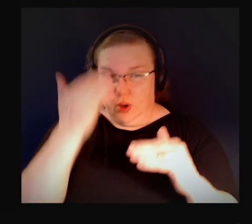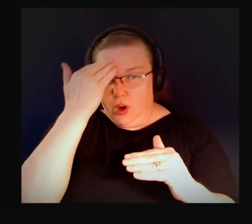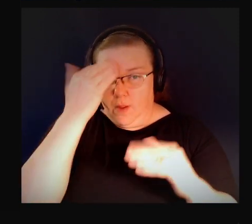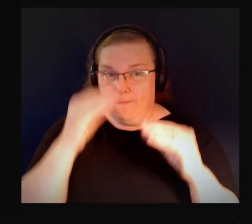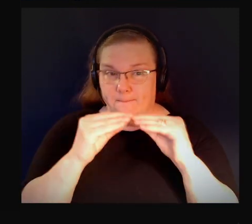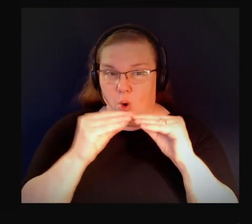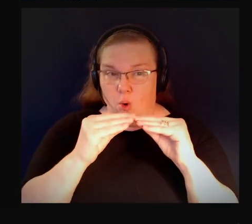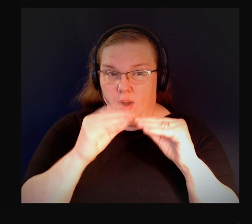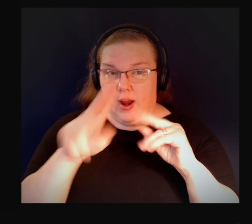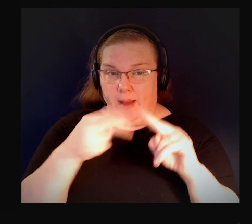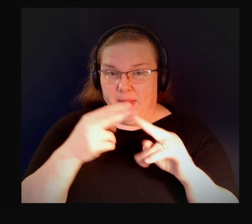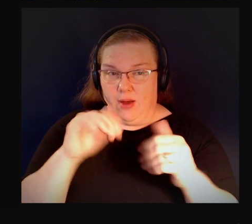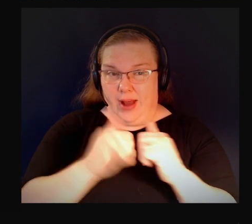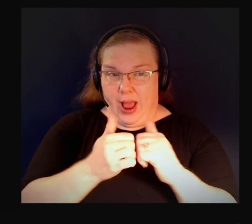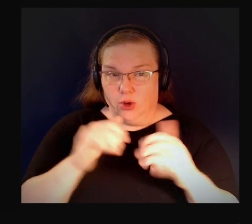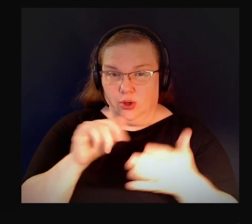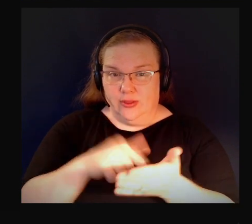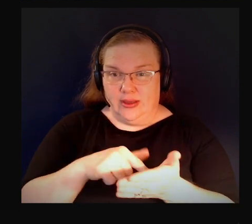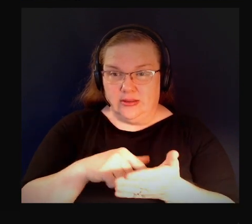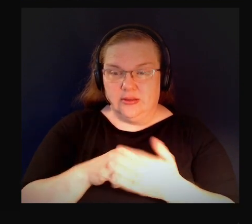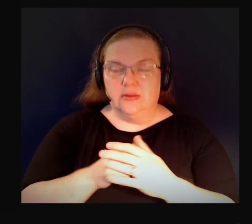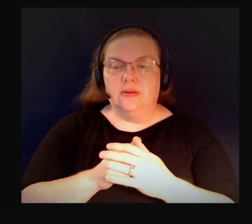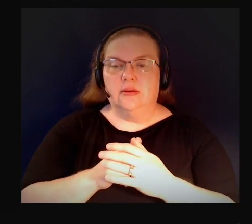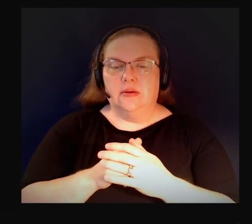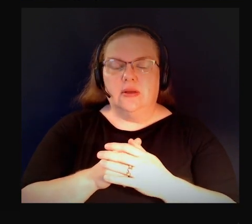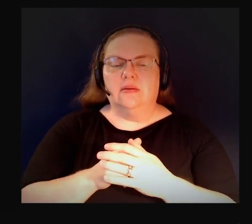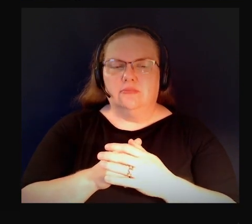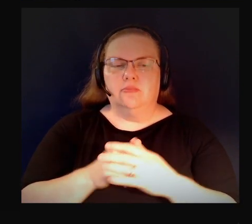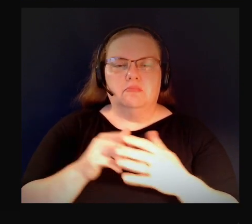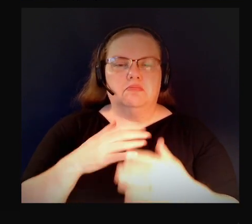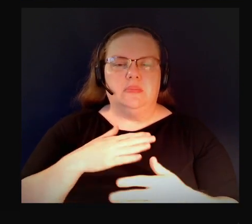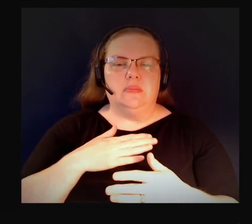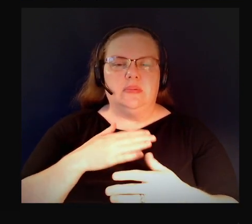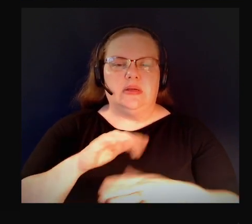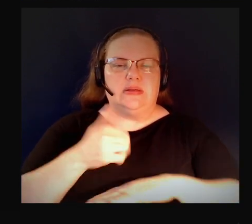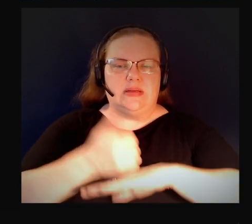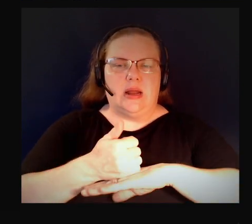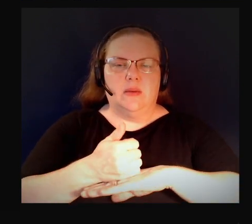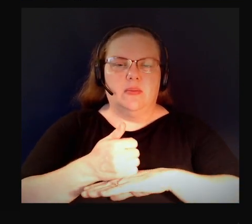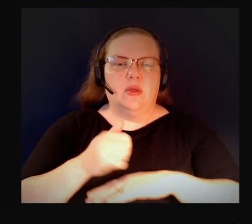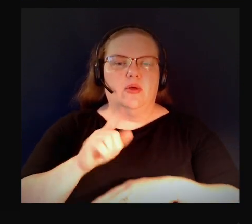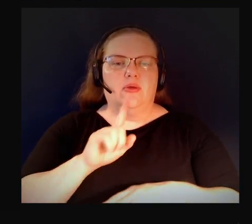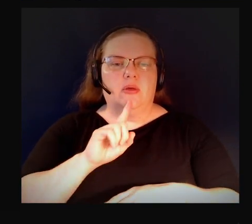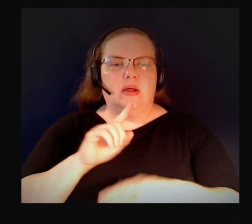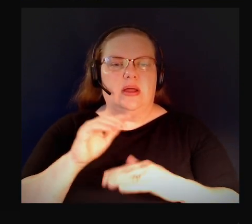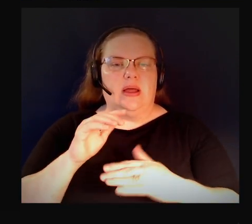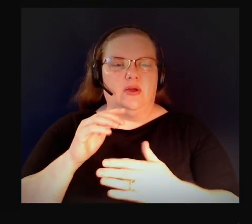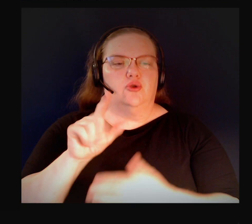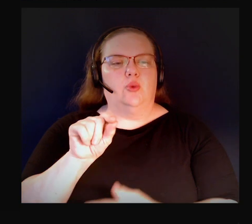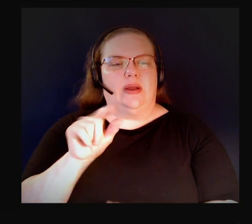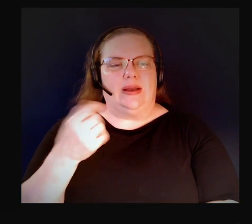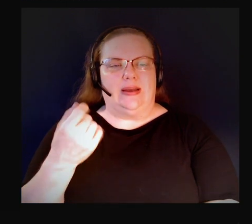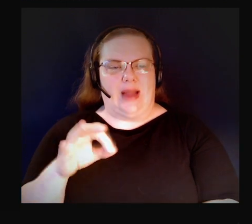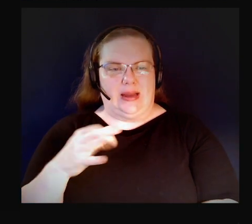definitely check out the talk from Anis at Siggraph in 2019, "Leveraging Real-Time Ray Tracing to Build a Hybrid Game Engine."